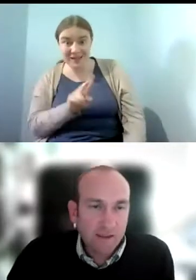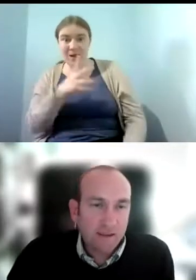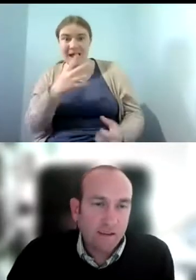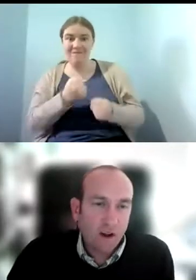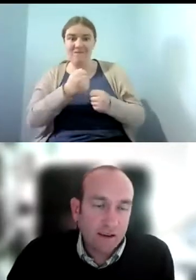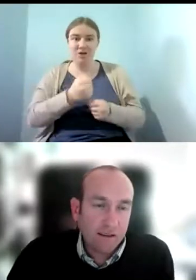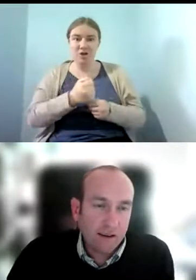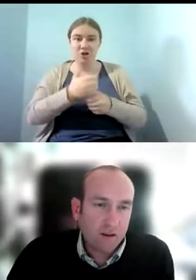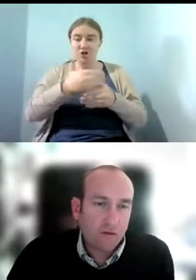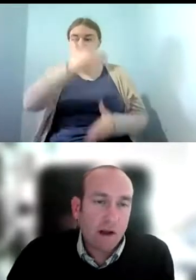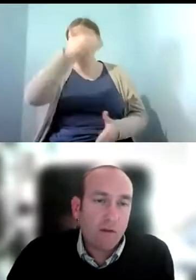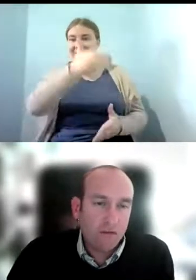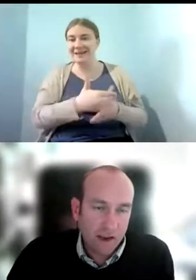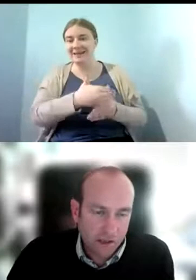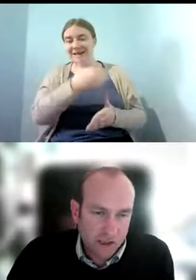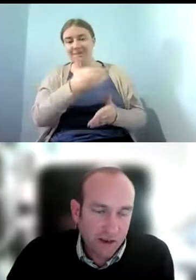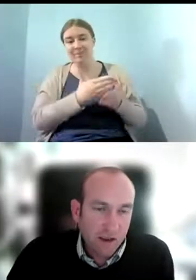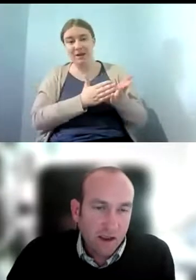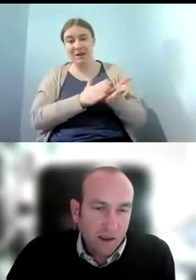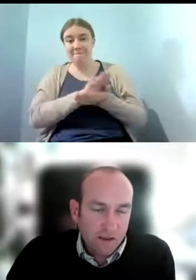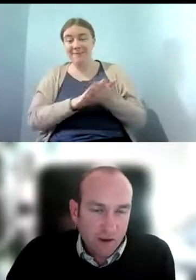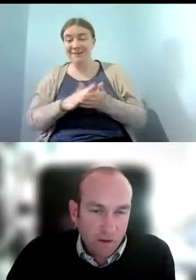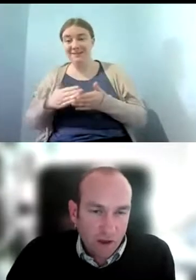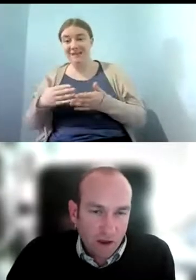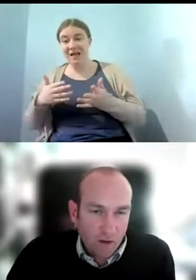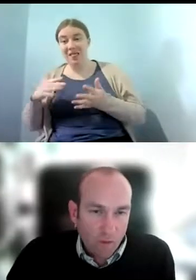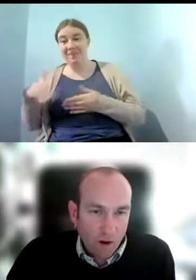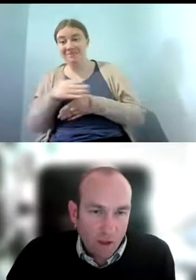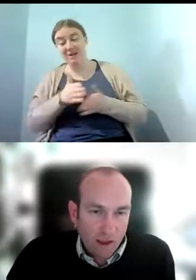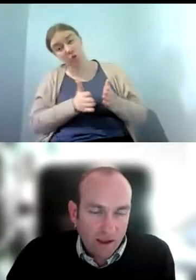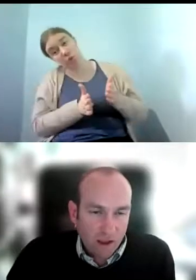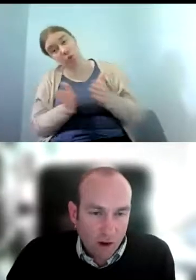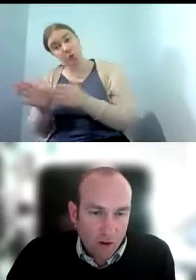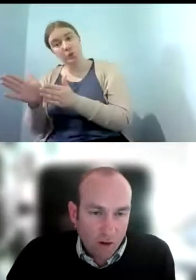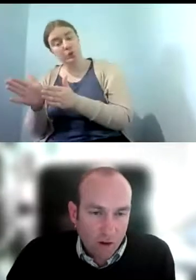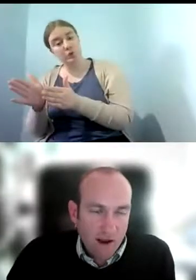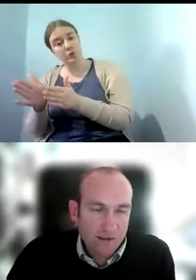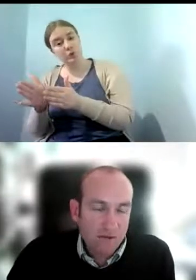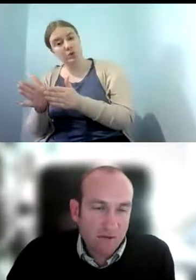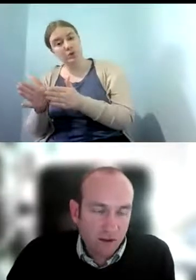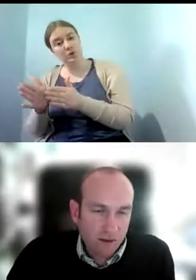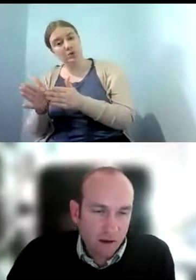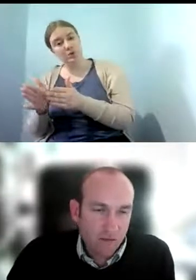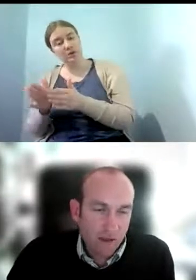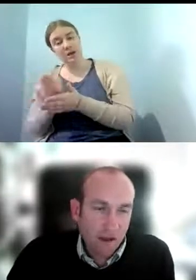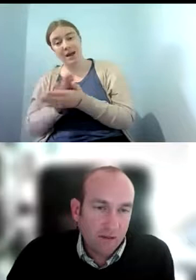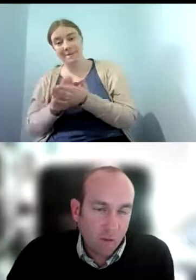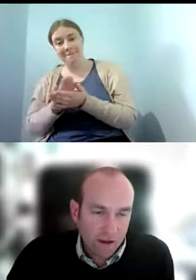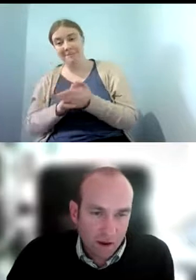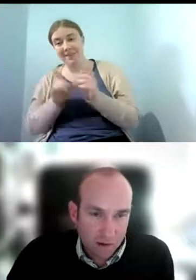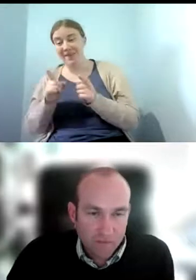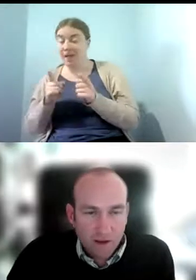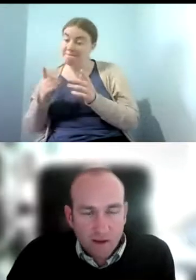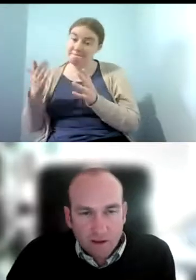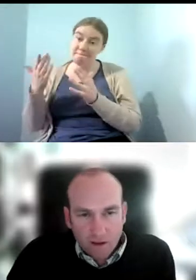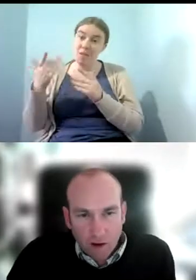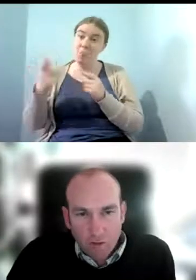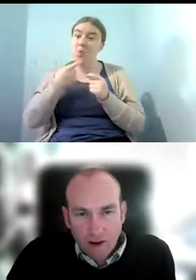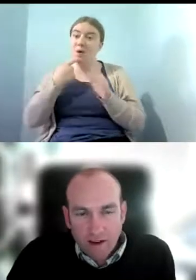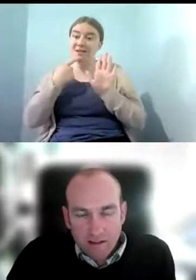designed to corral the fish so that they go they past in front of the the window so we need to go